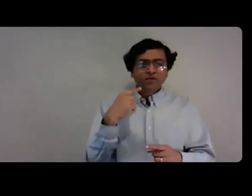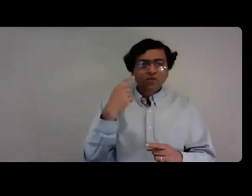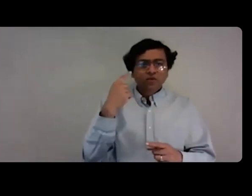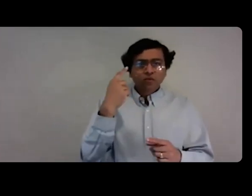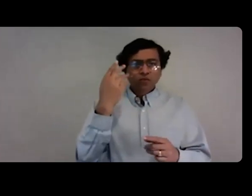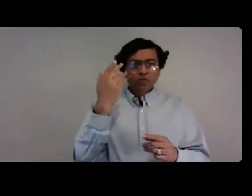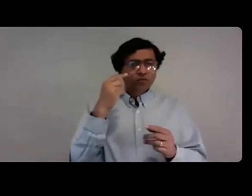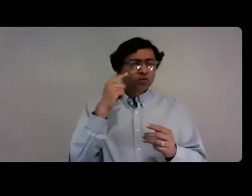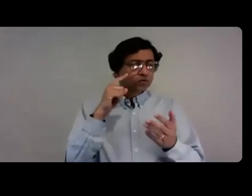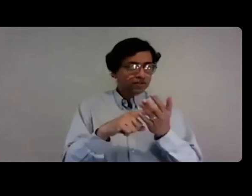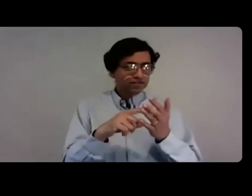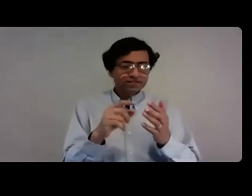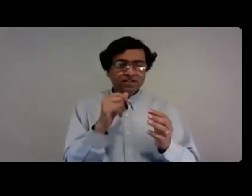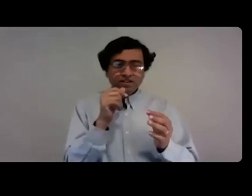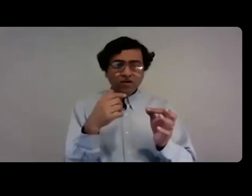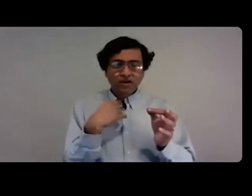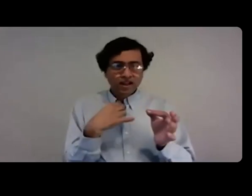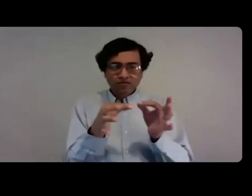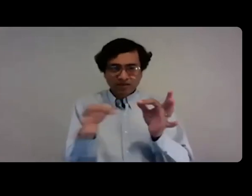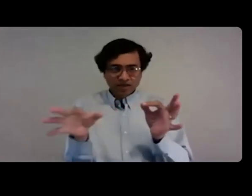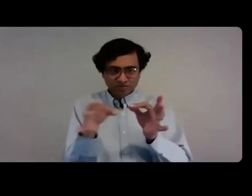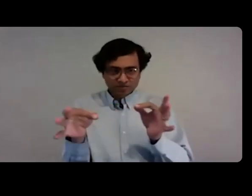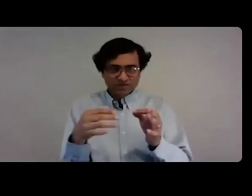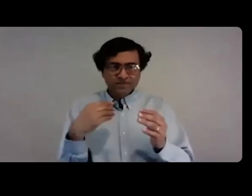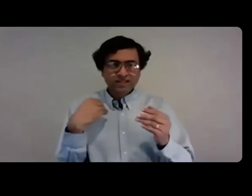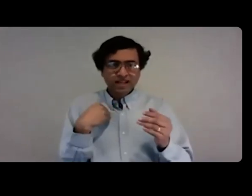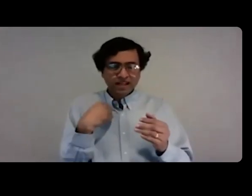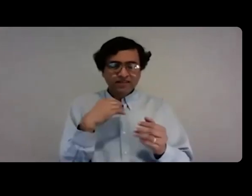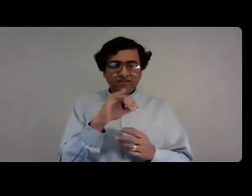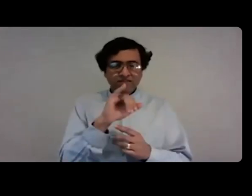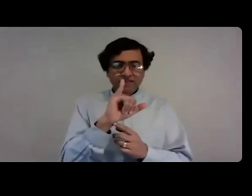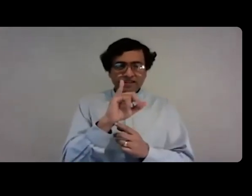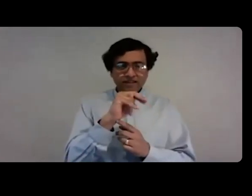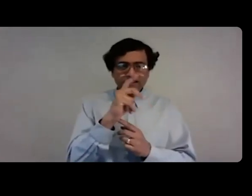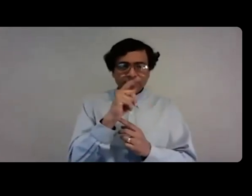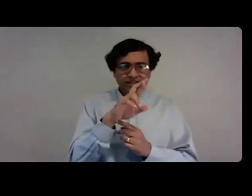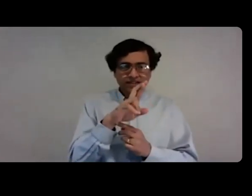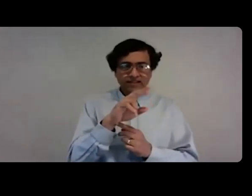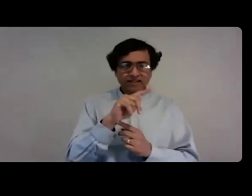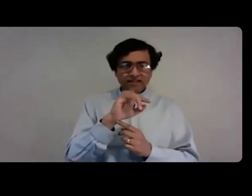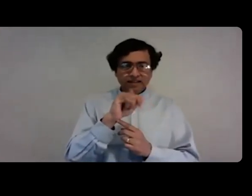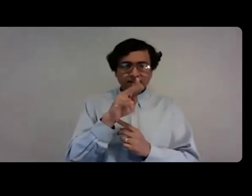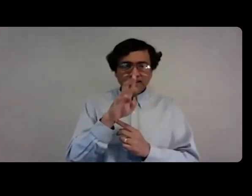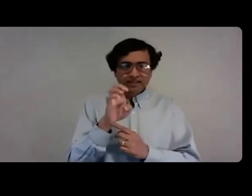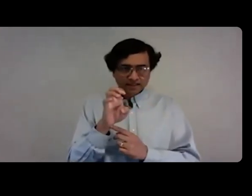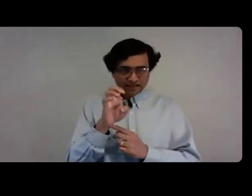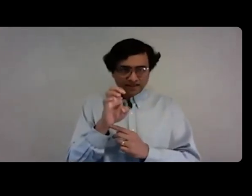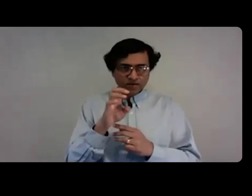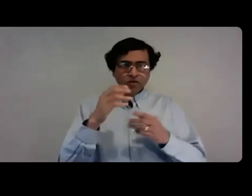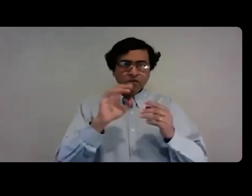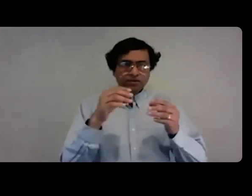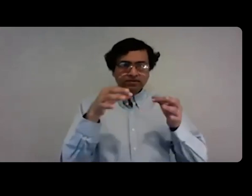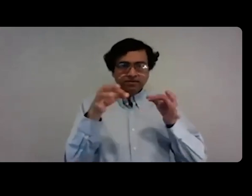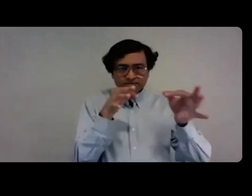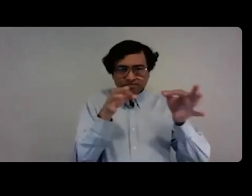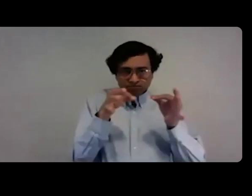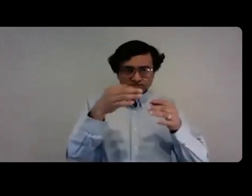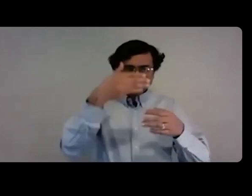We all know that in the beginning of film all movies were silent. They were silent movies, and they didn't have subtitles or captions as we know it.